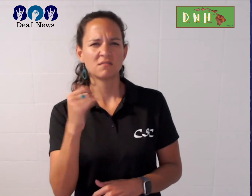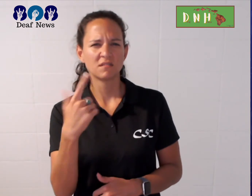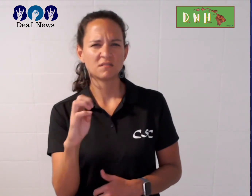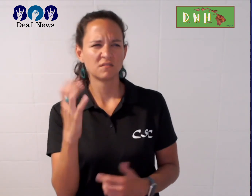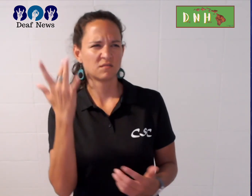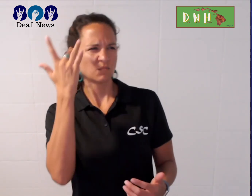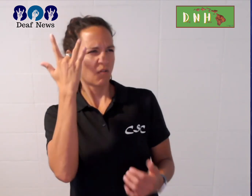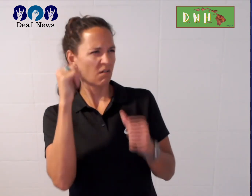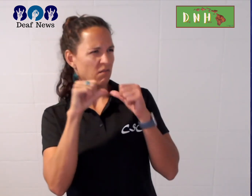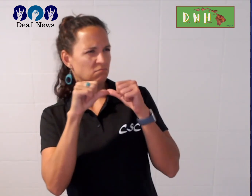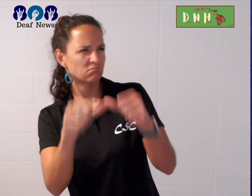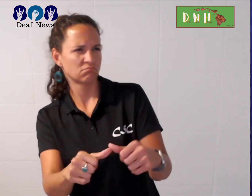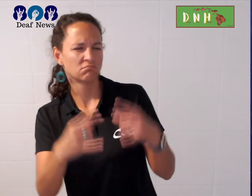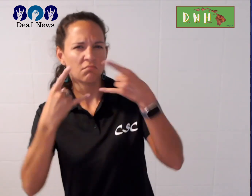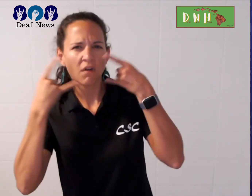not.